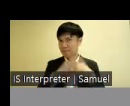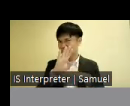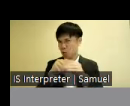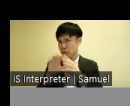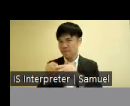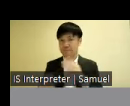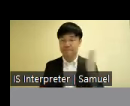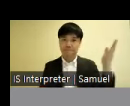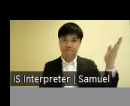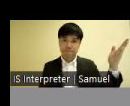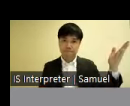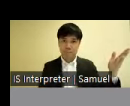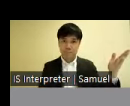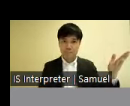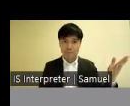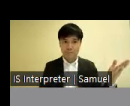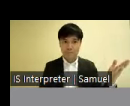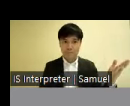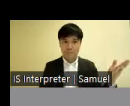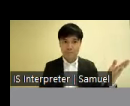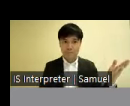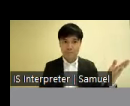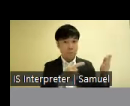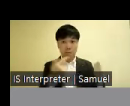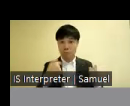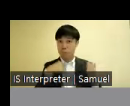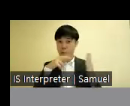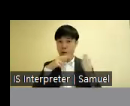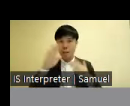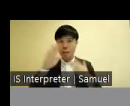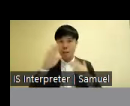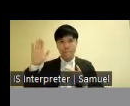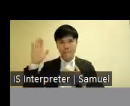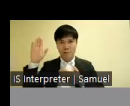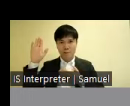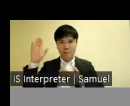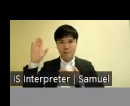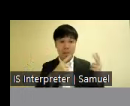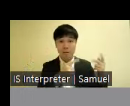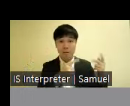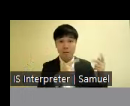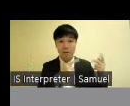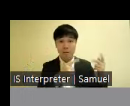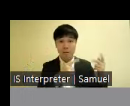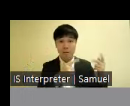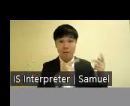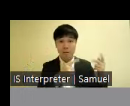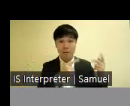The update as mentioned in our pledge, the entity has a longstanding protection sector